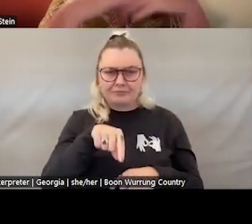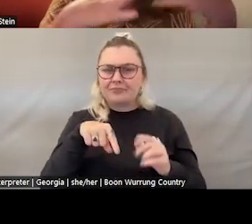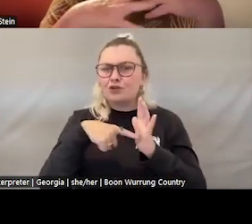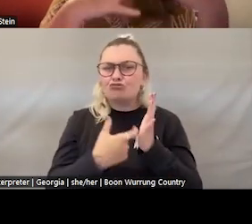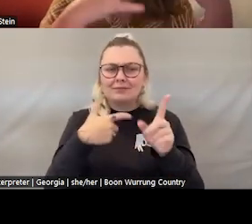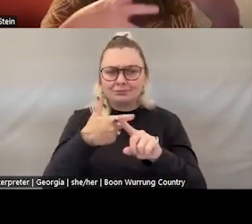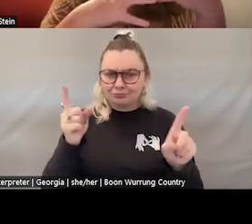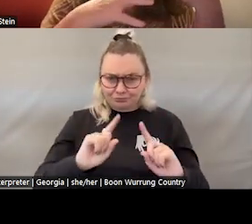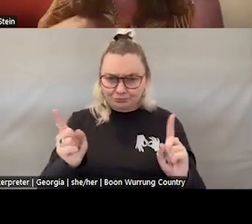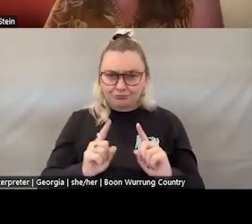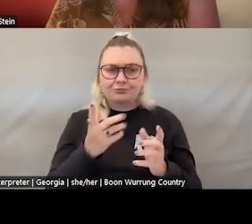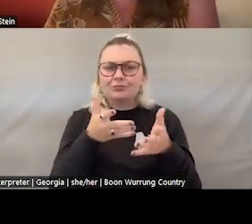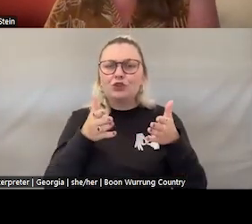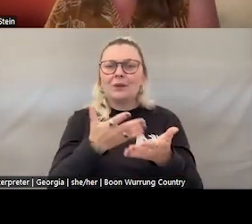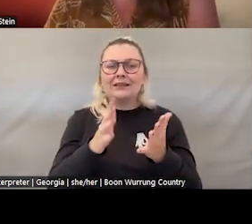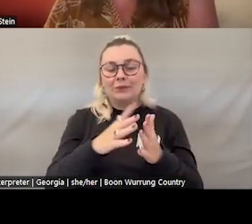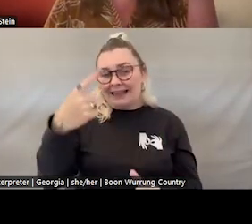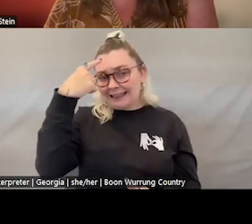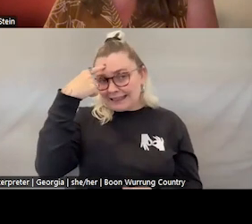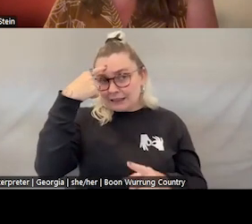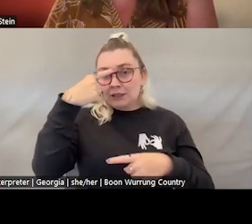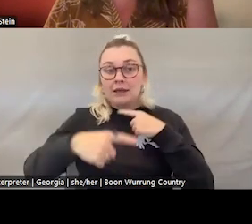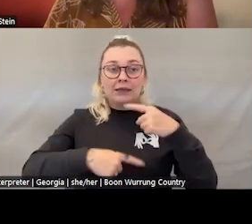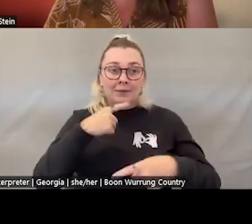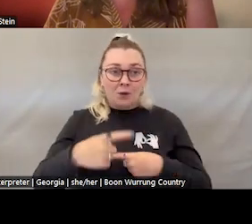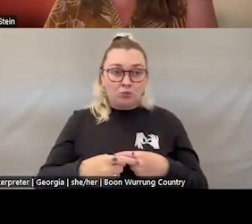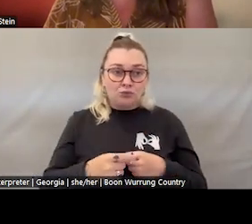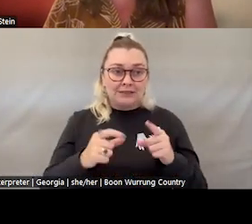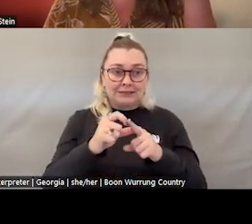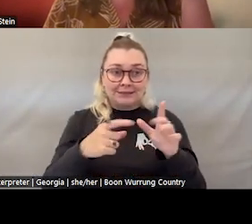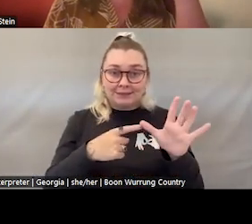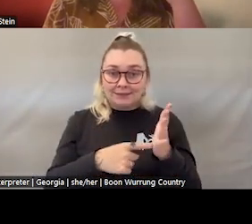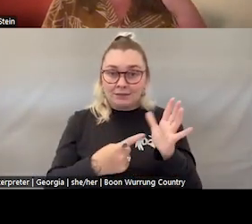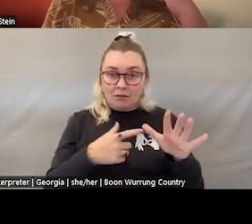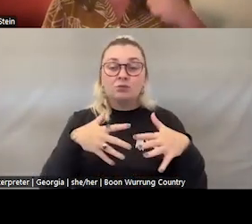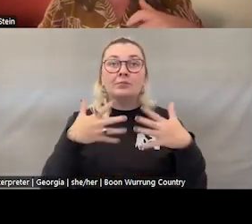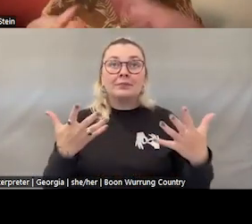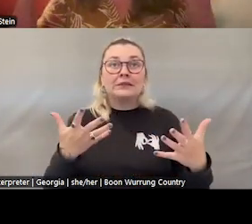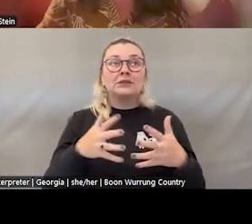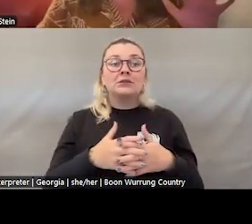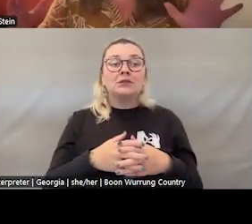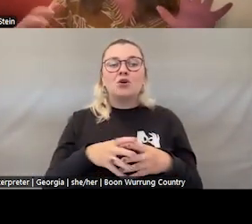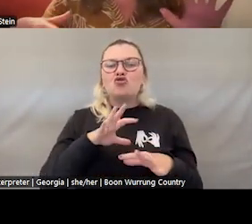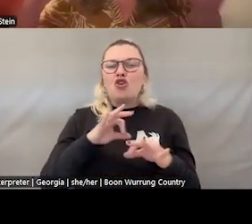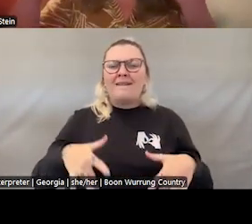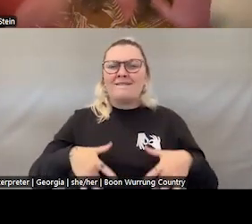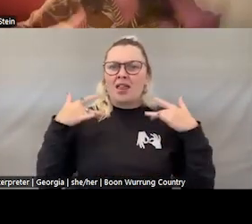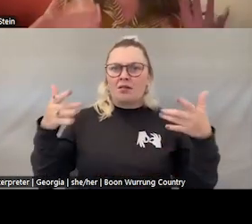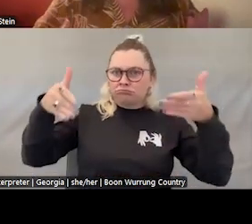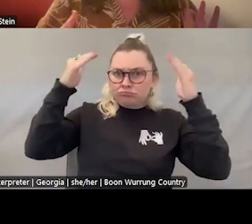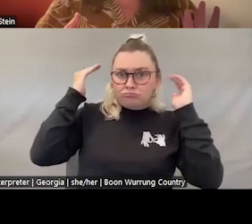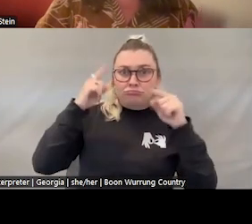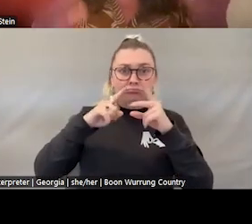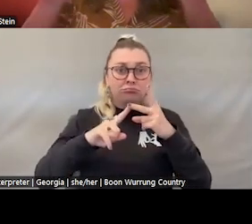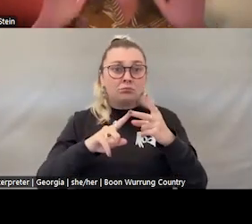a way of thinking about data so that it doesn't feel overwhelming and it is quite systematic.